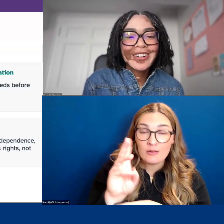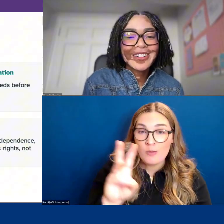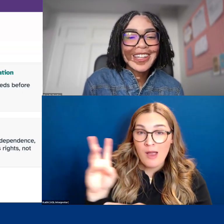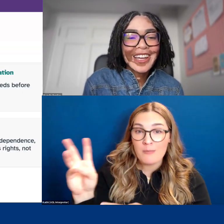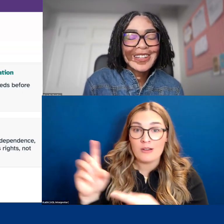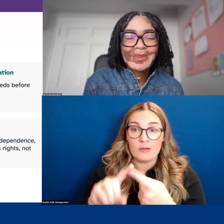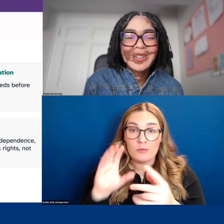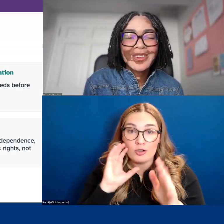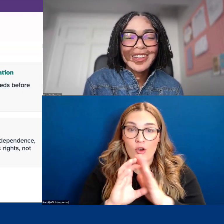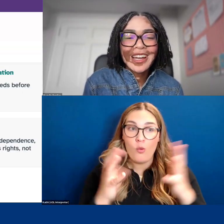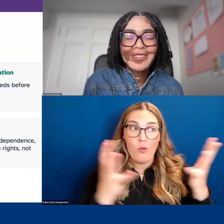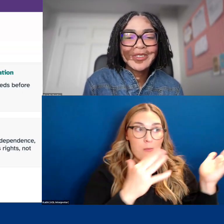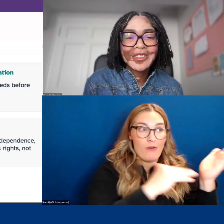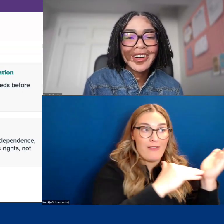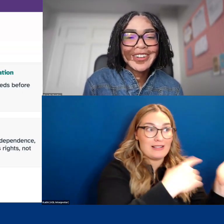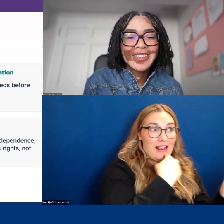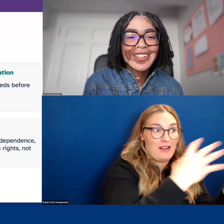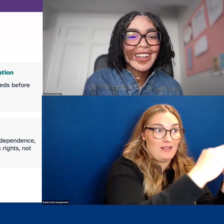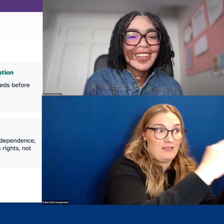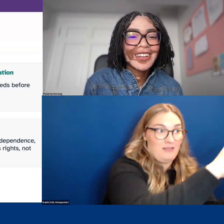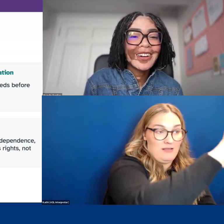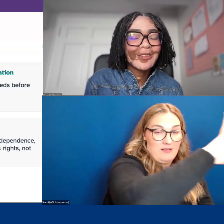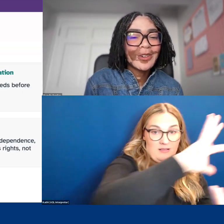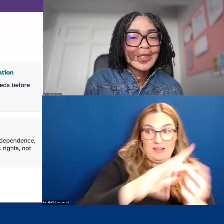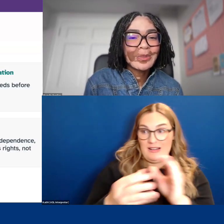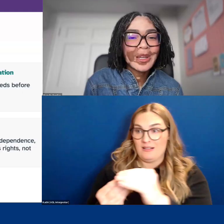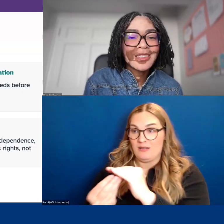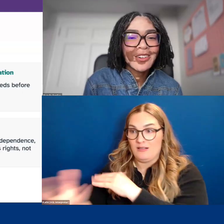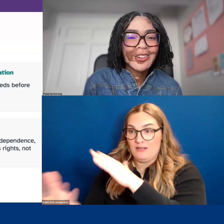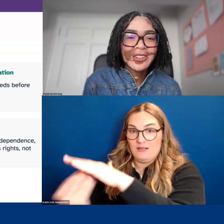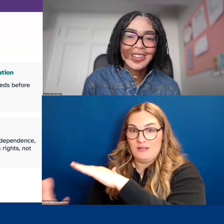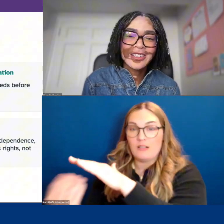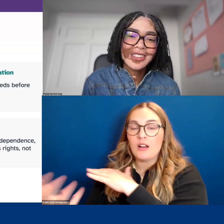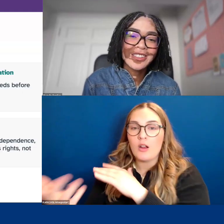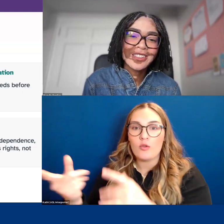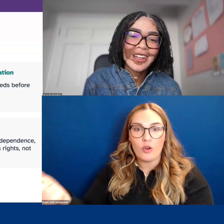providers are saying to make sure that they have a full understanding of what's being told and the decisions